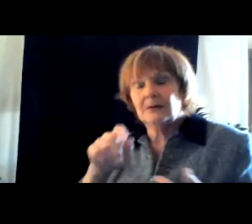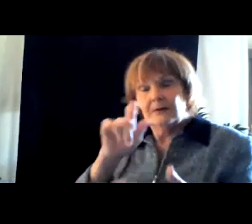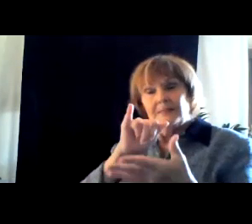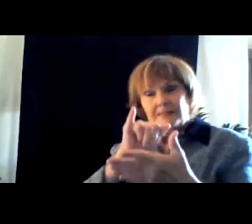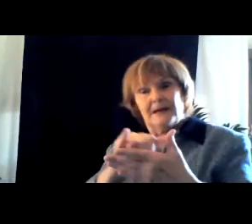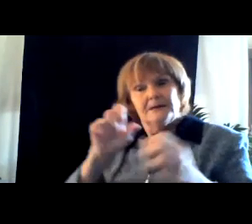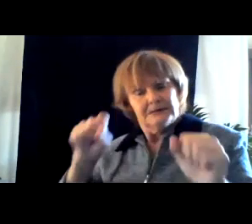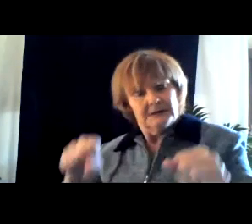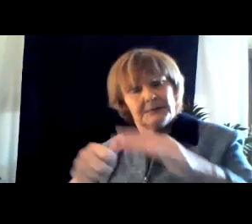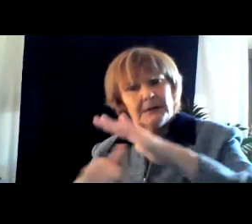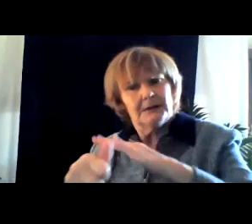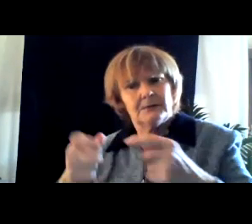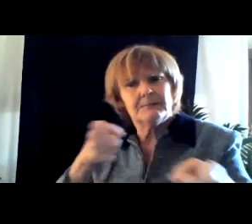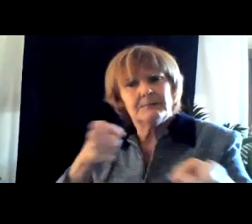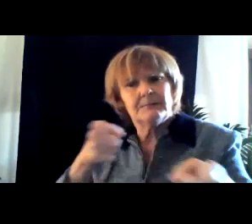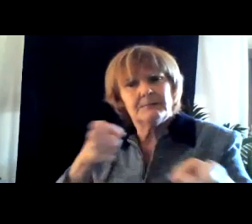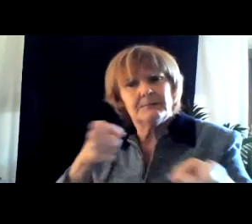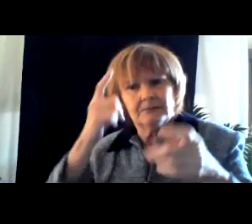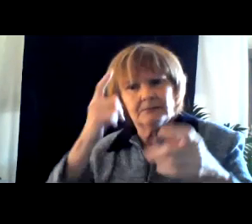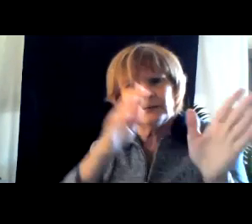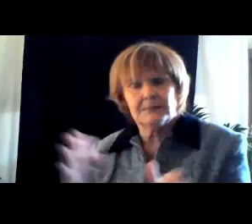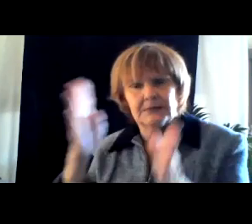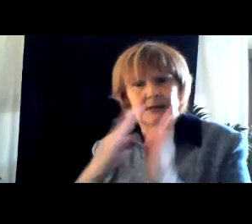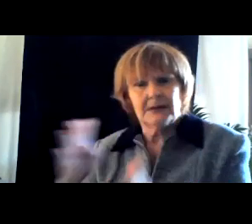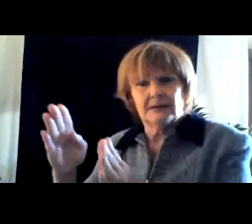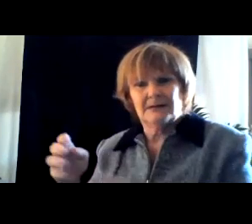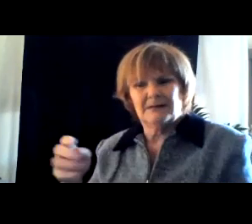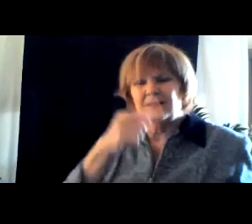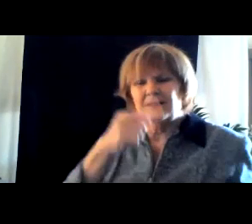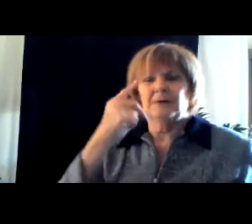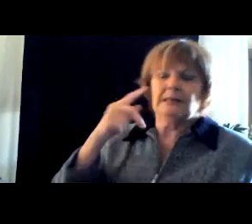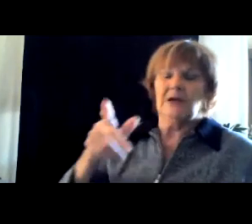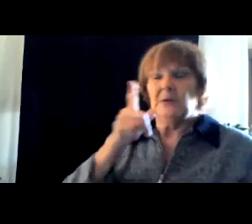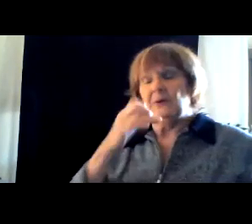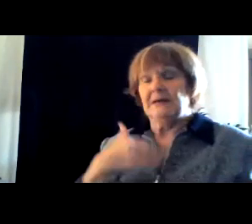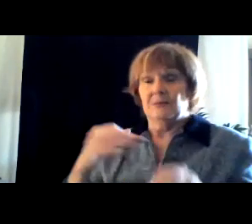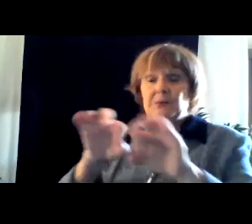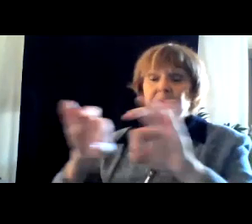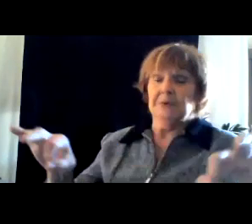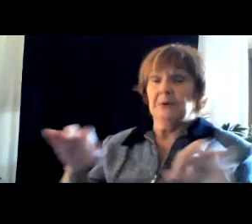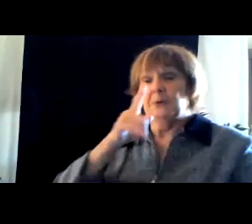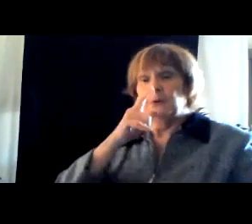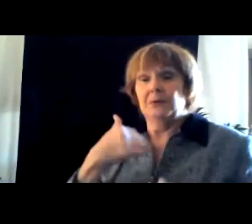So sometimes we'll look to, well, who has the most degrees? Who has the most years doing this work? And they'll be the people that we go to